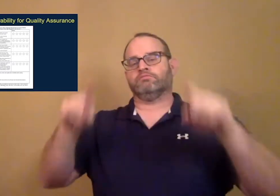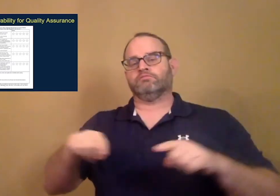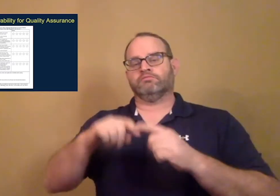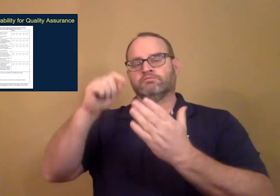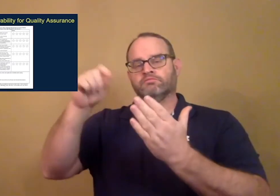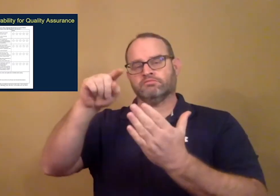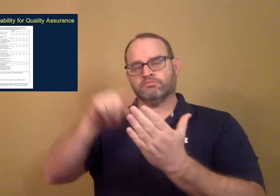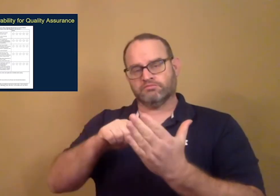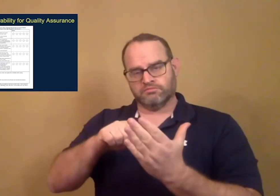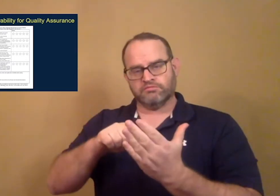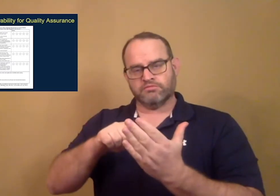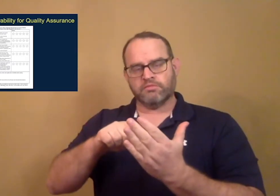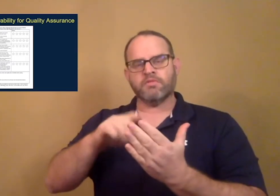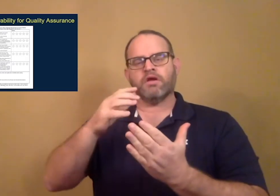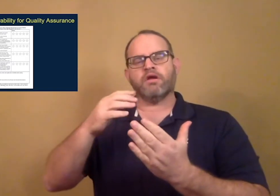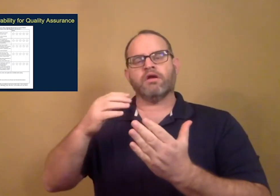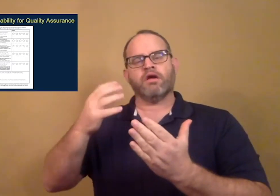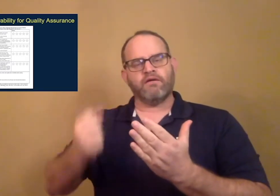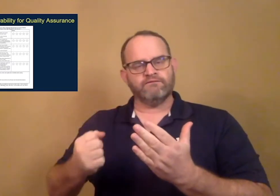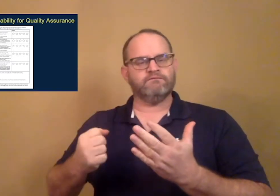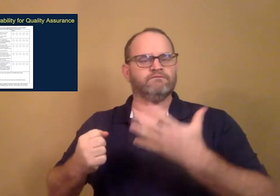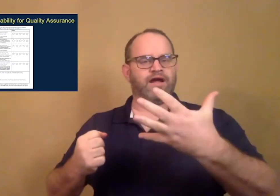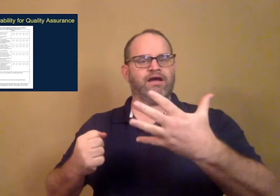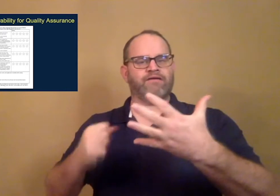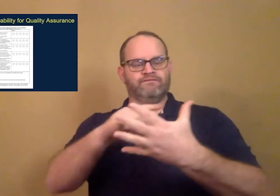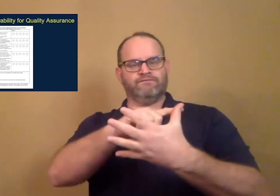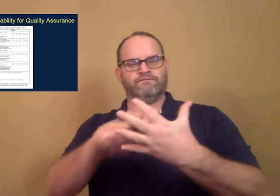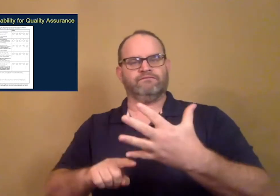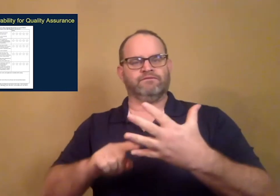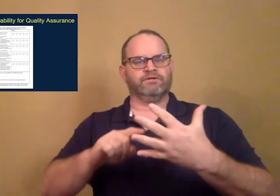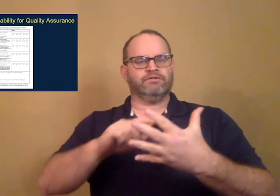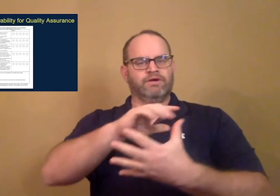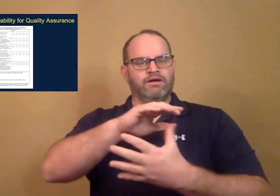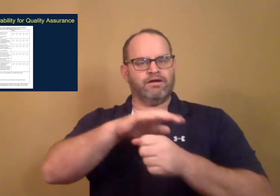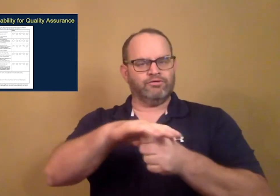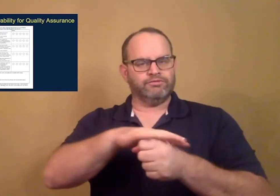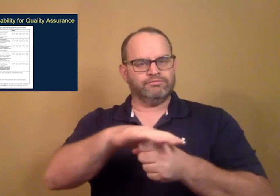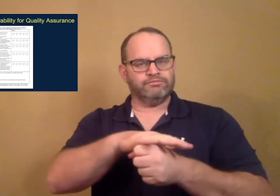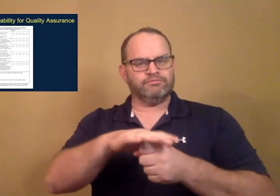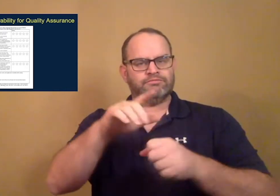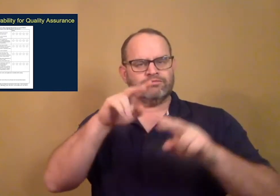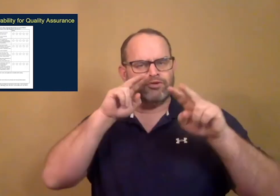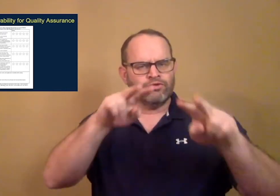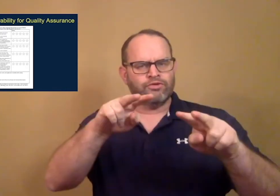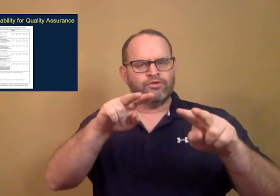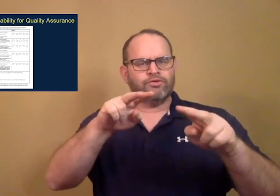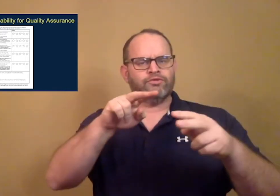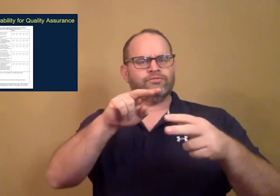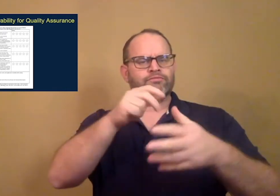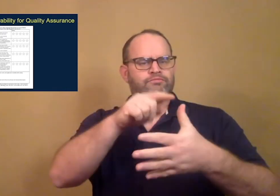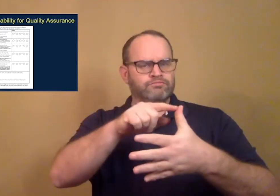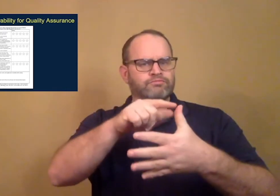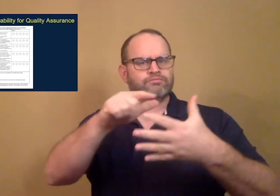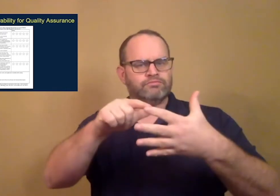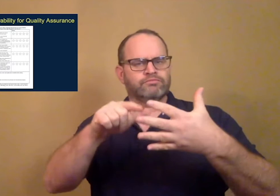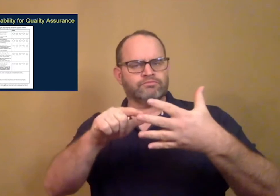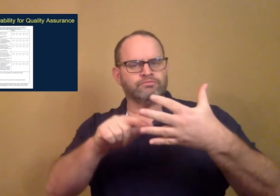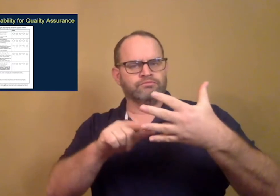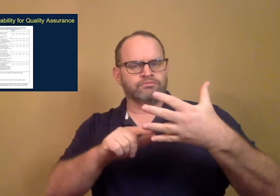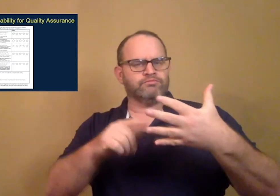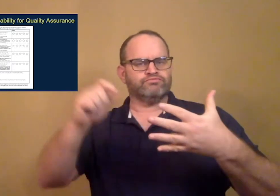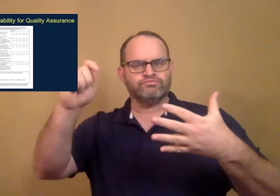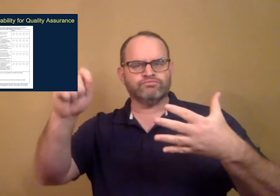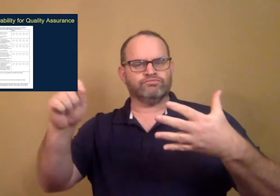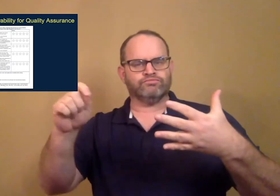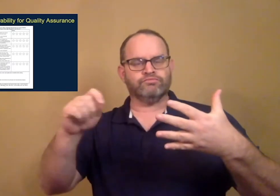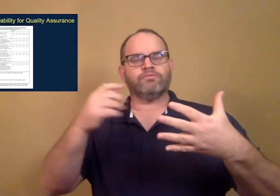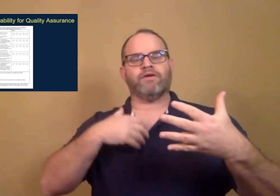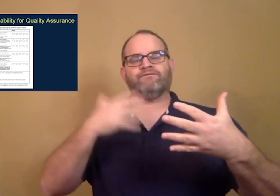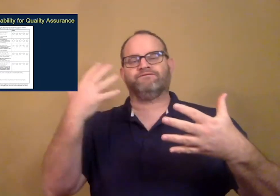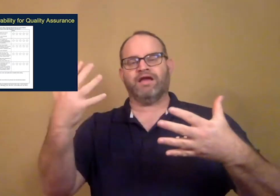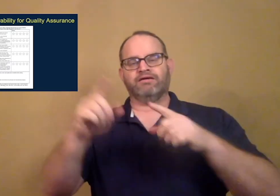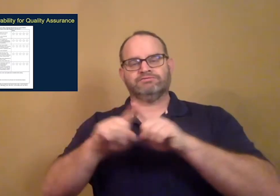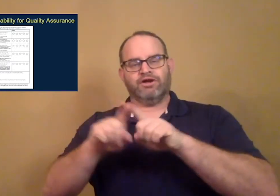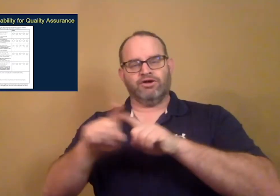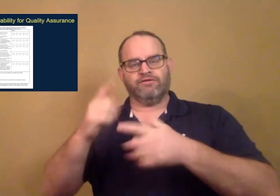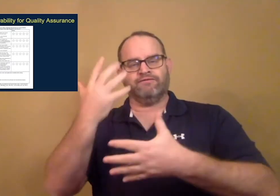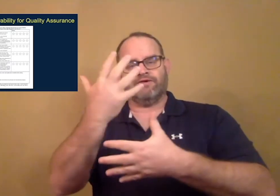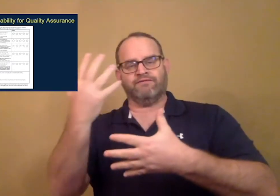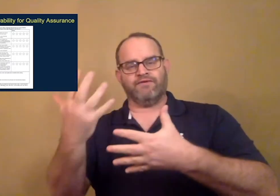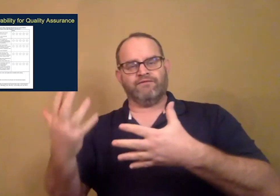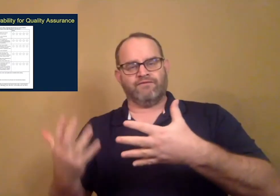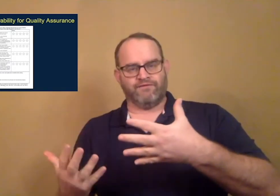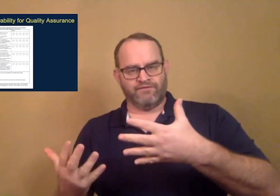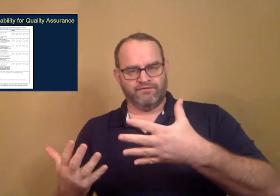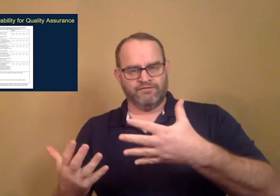The checklist has five categories with the five-star rating scale for you to evaluate the signed content